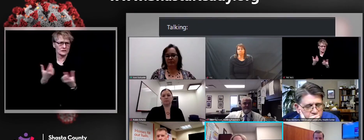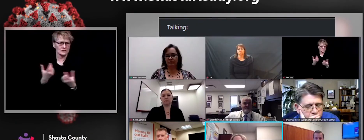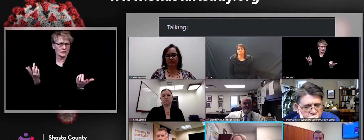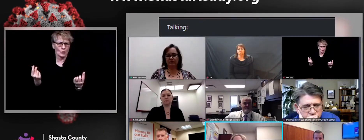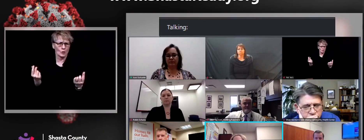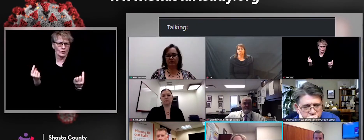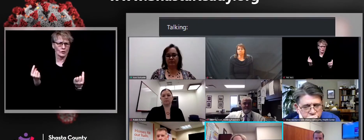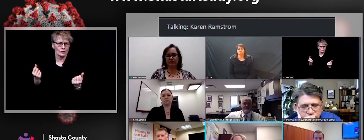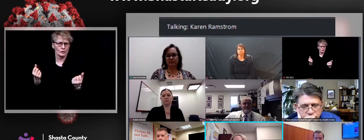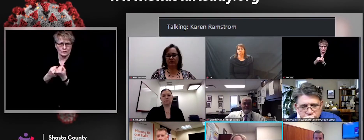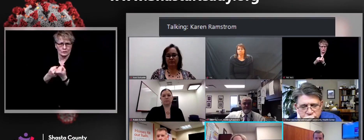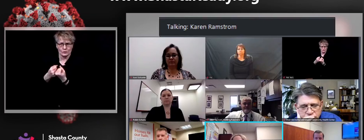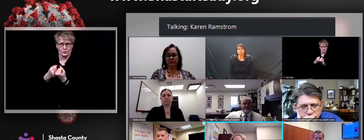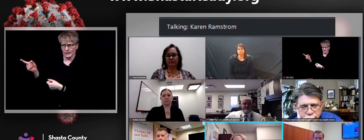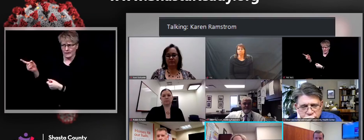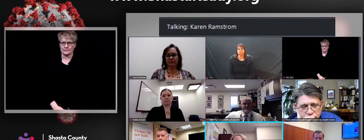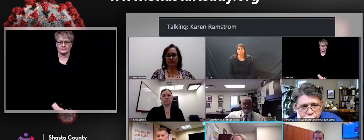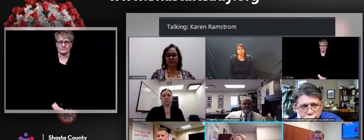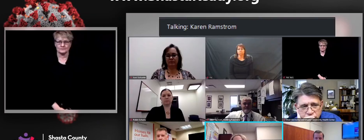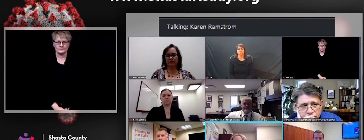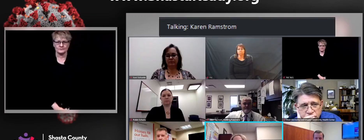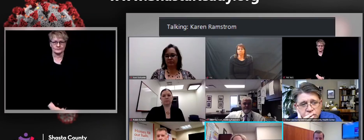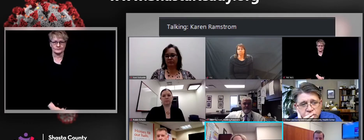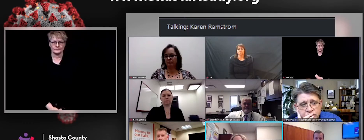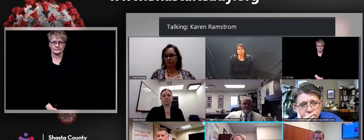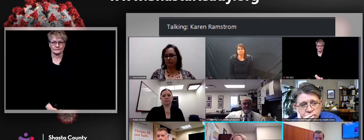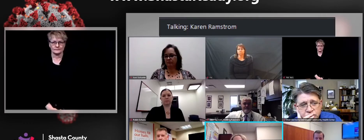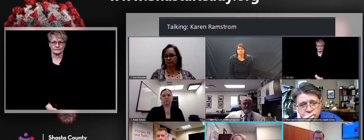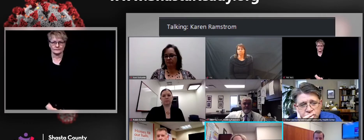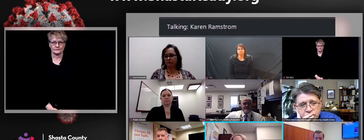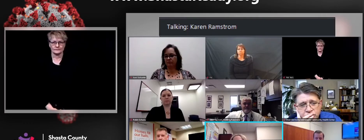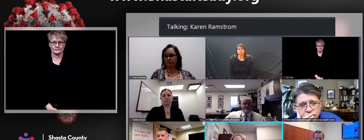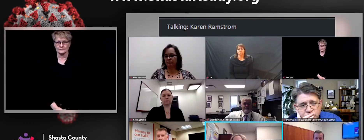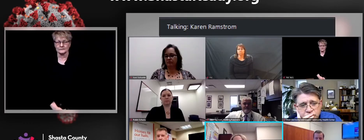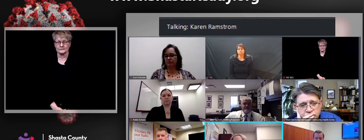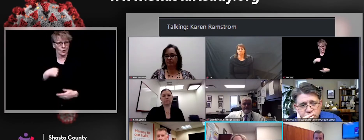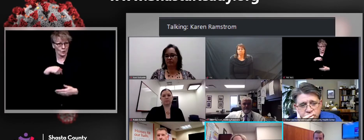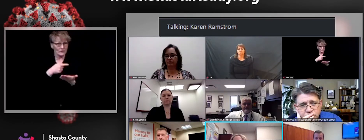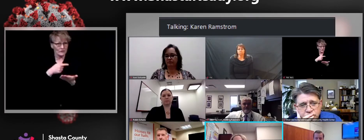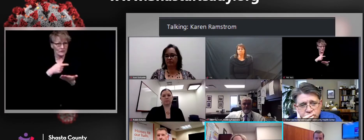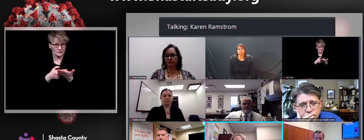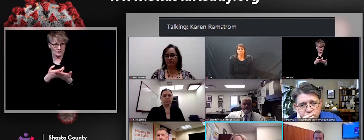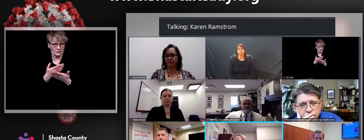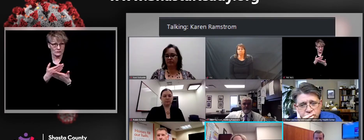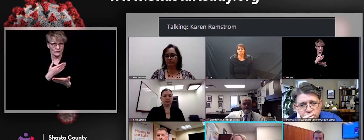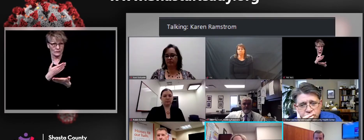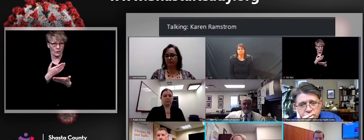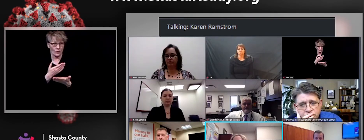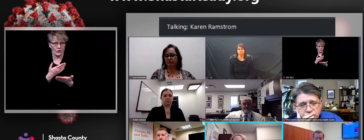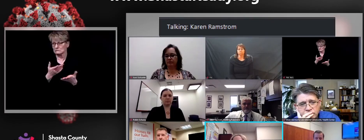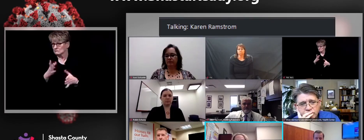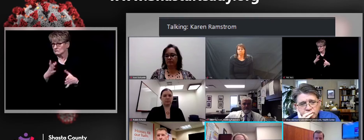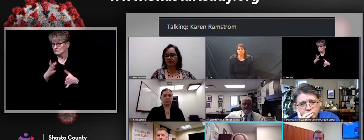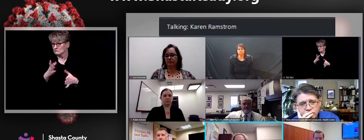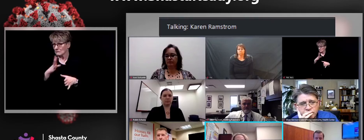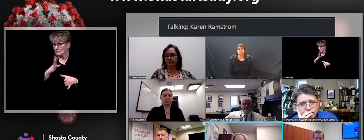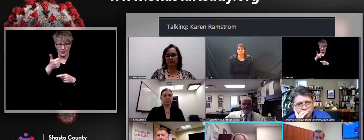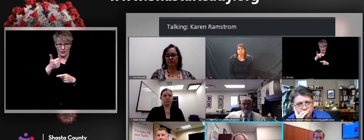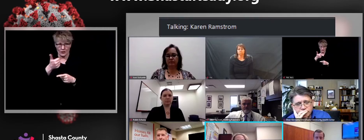So I think that we've talked before, and others can weigh in, that we ask about history as of